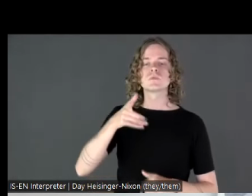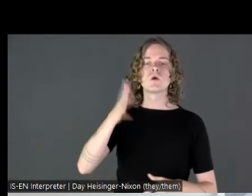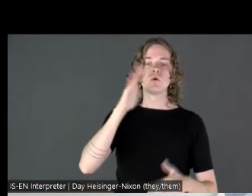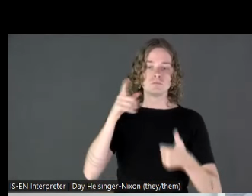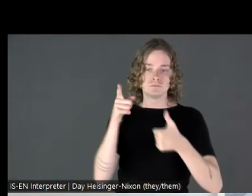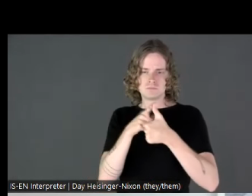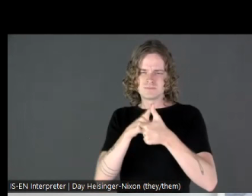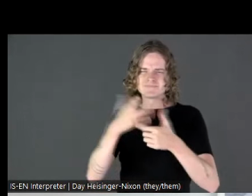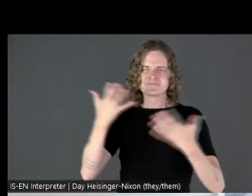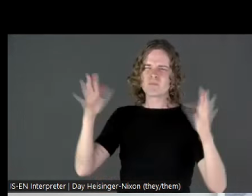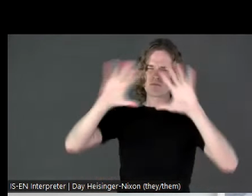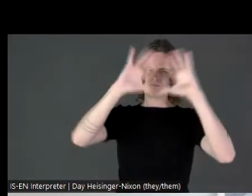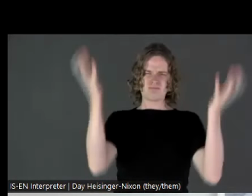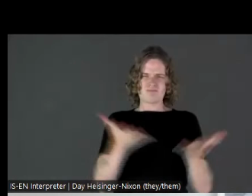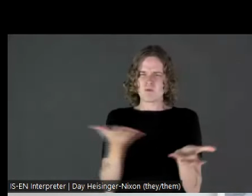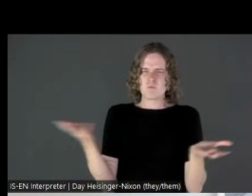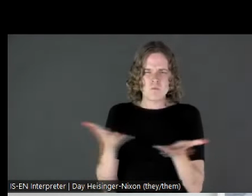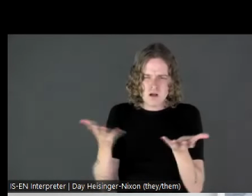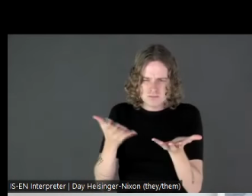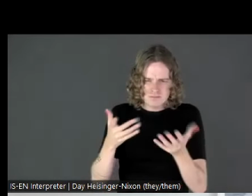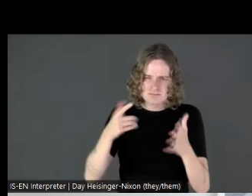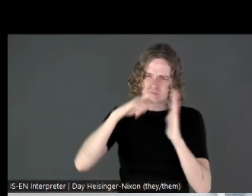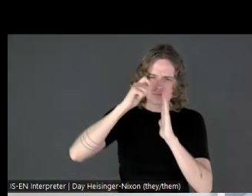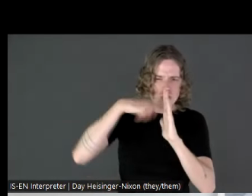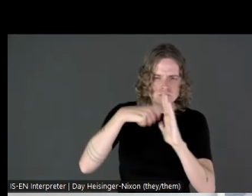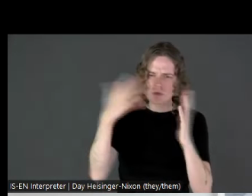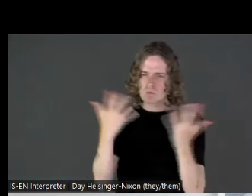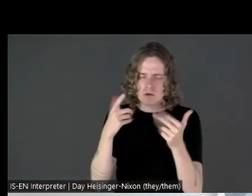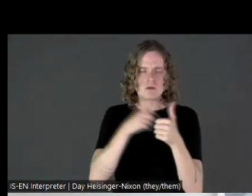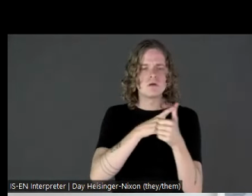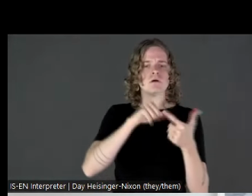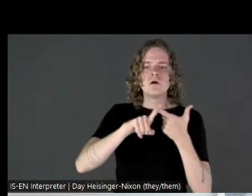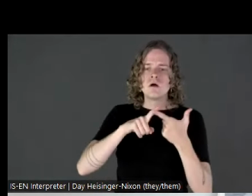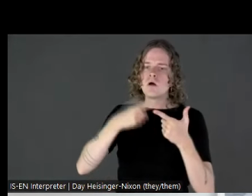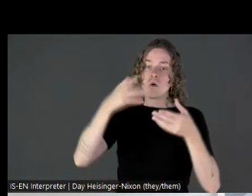was tested and what happens as a result and what can be learned for future innovation.